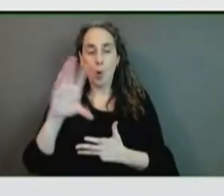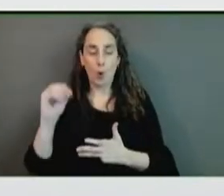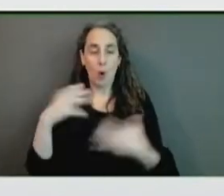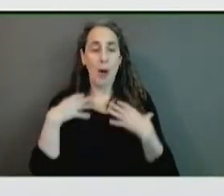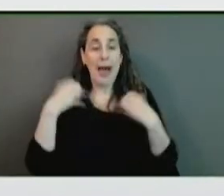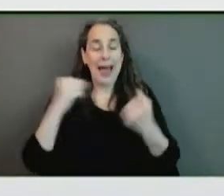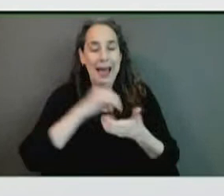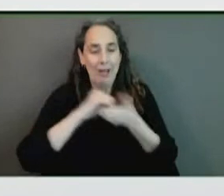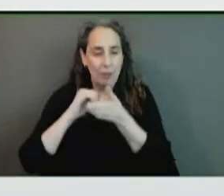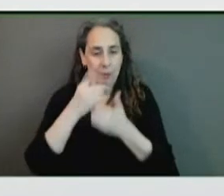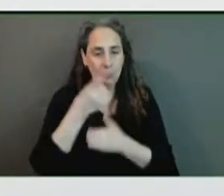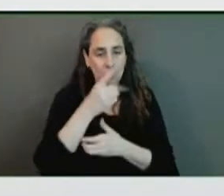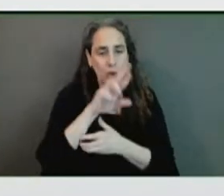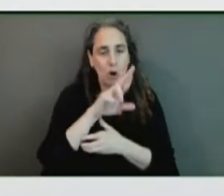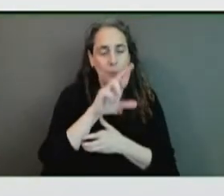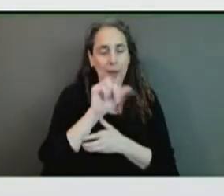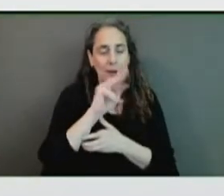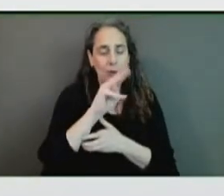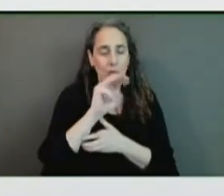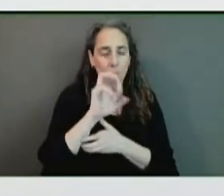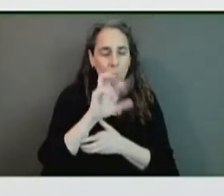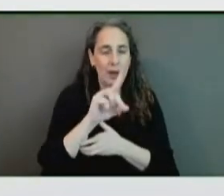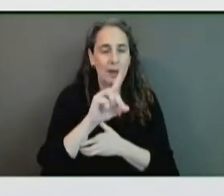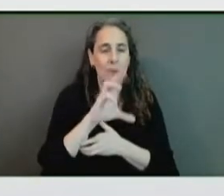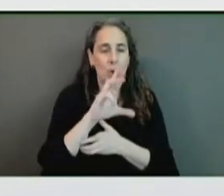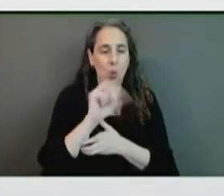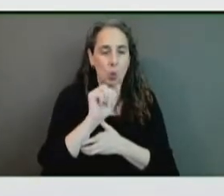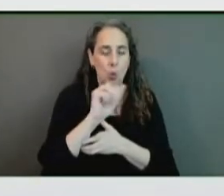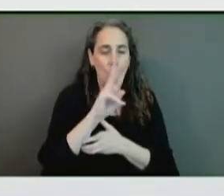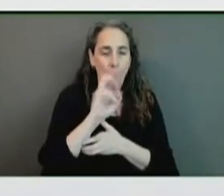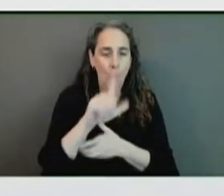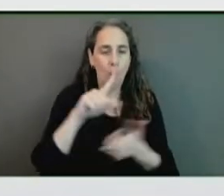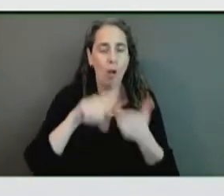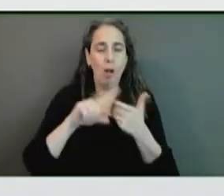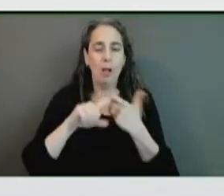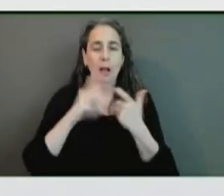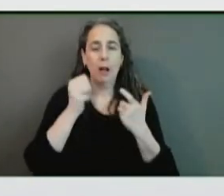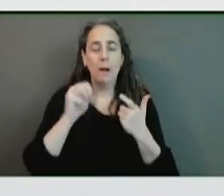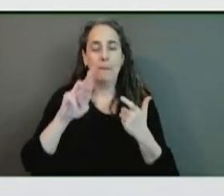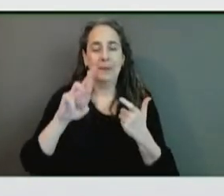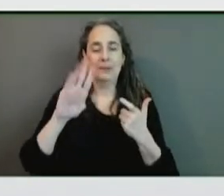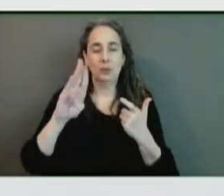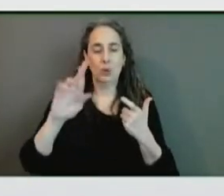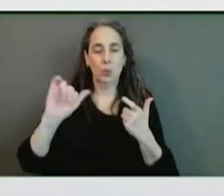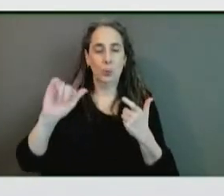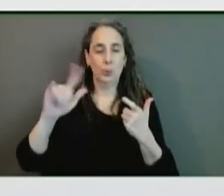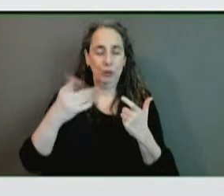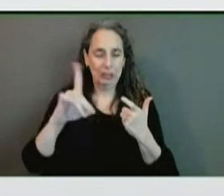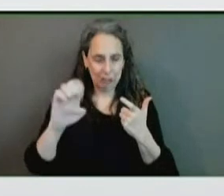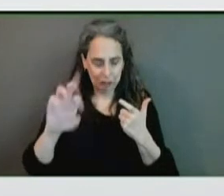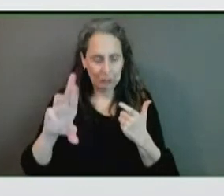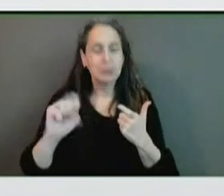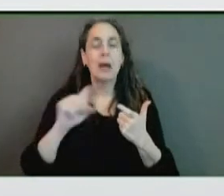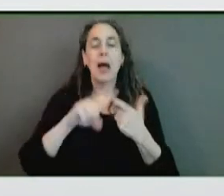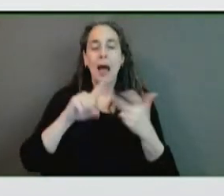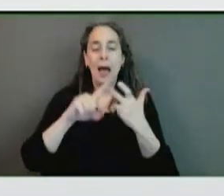Montgomery County HealthPartners , Dr. Raymond Kroll, Dr James